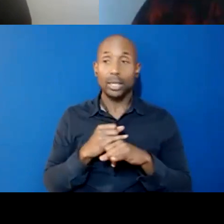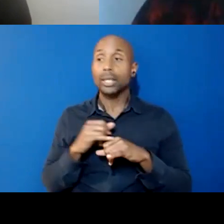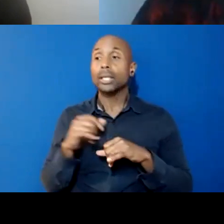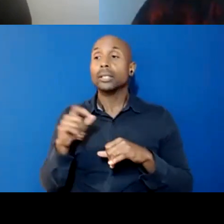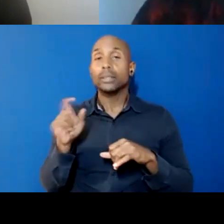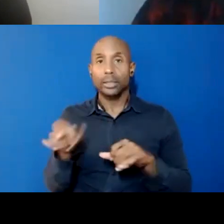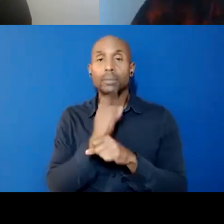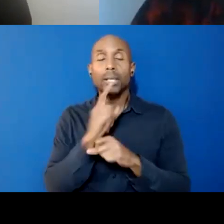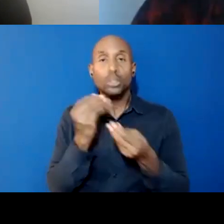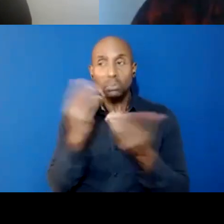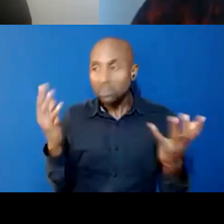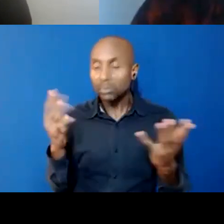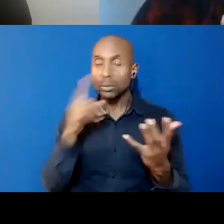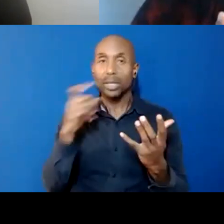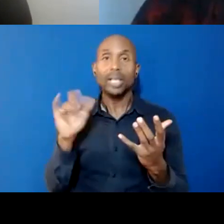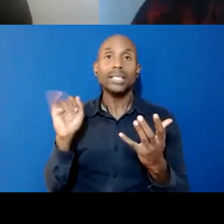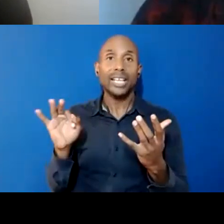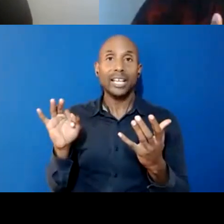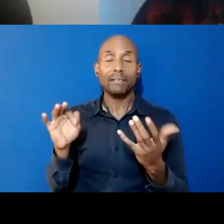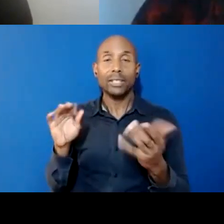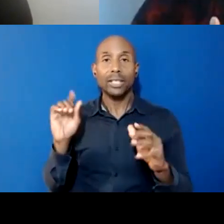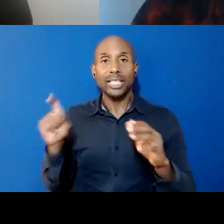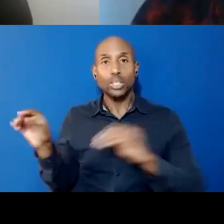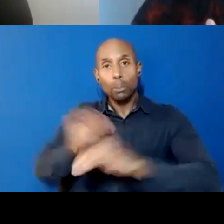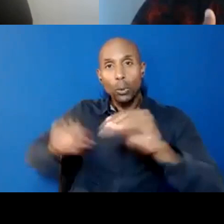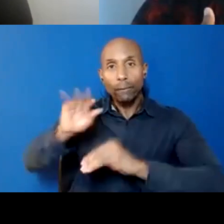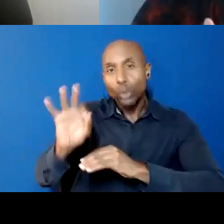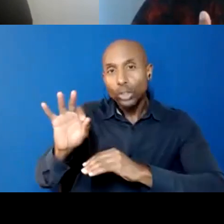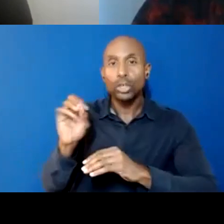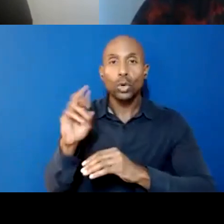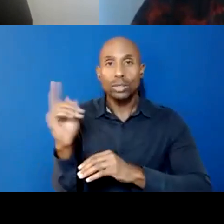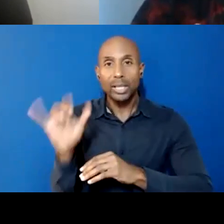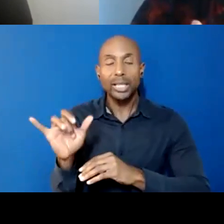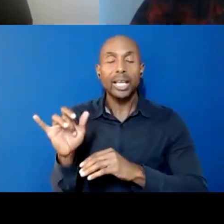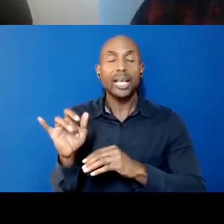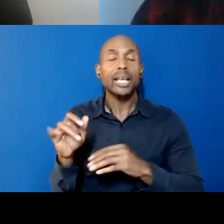The earlier you let the advisor know, the earlier we can make accommodations.